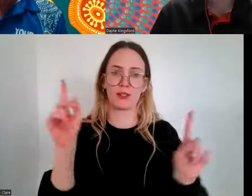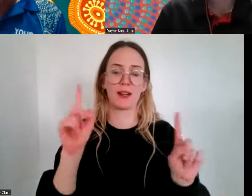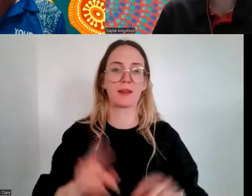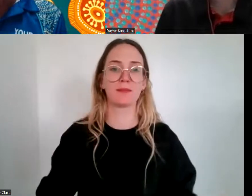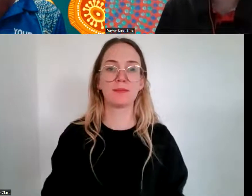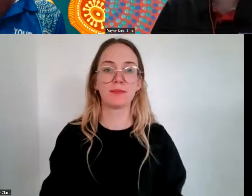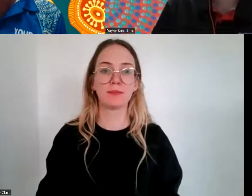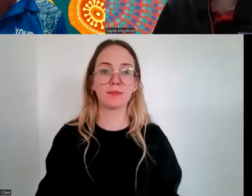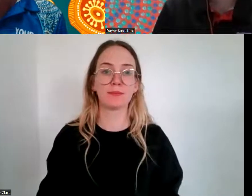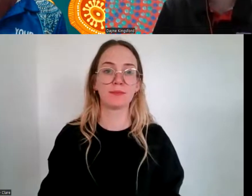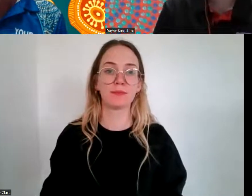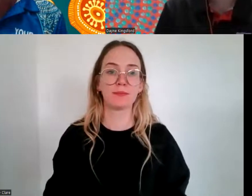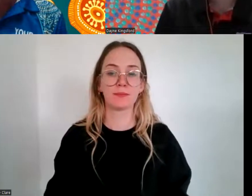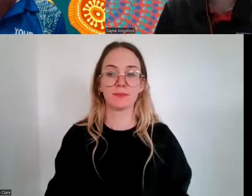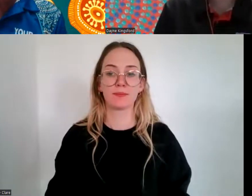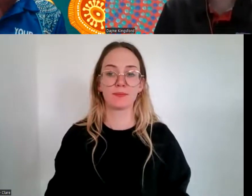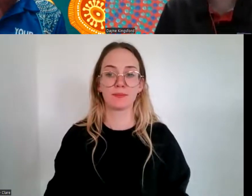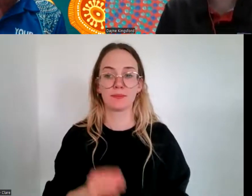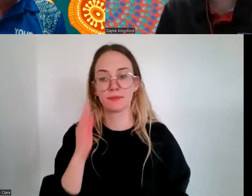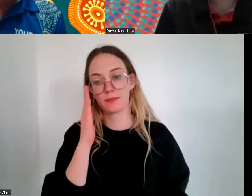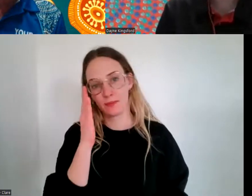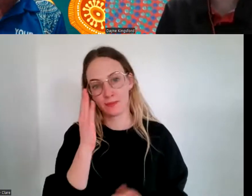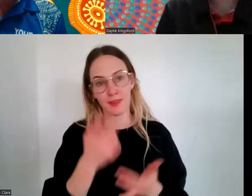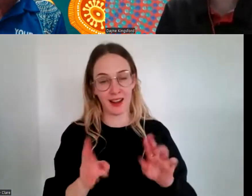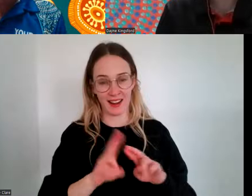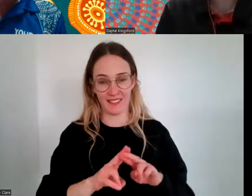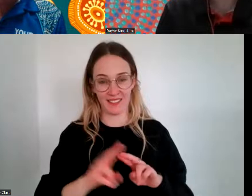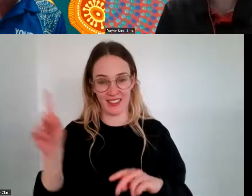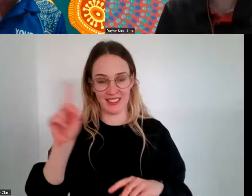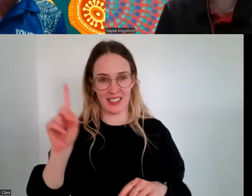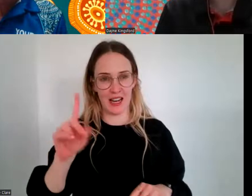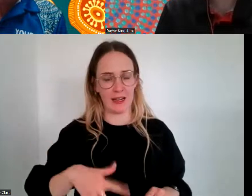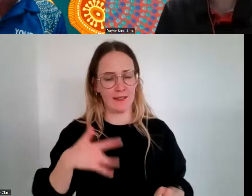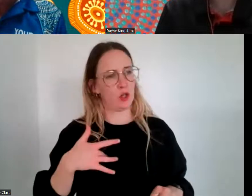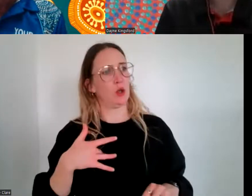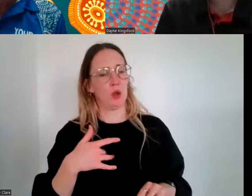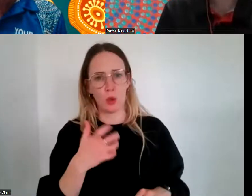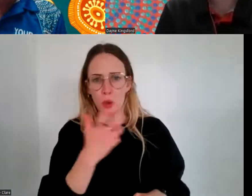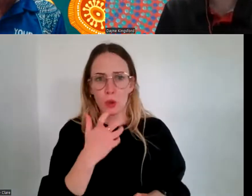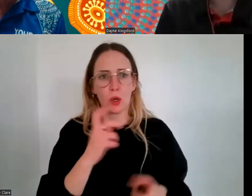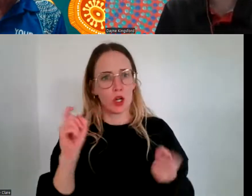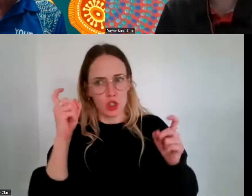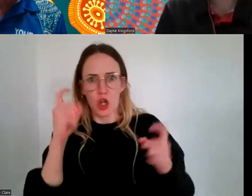Finally, if the webinar raises any concerns for you today, free counselling is available.